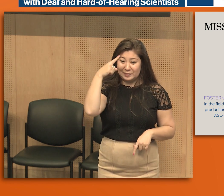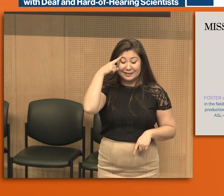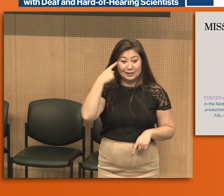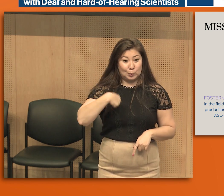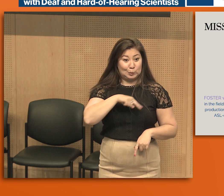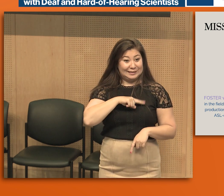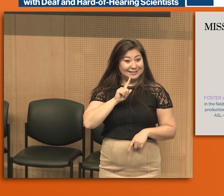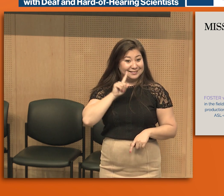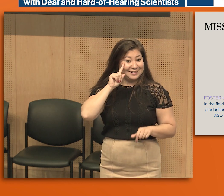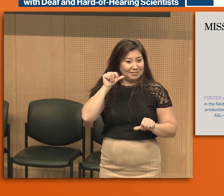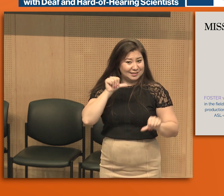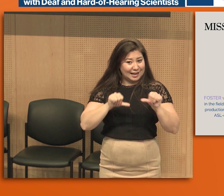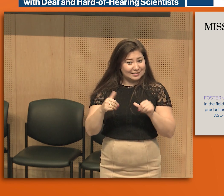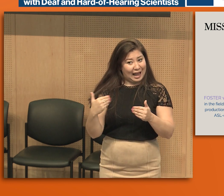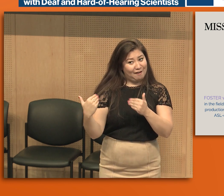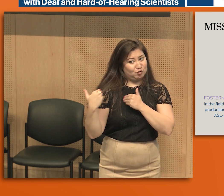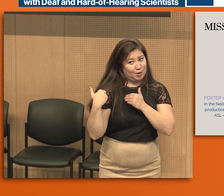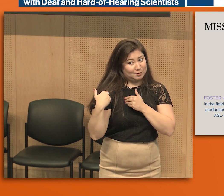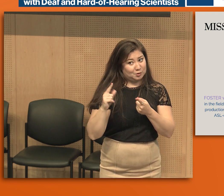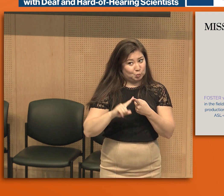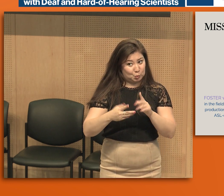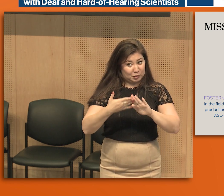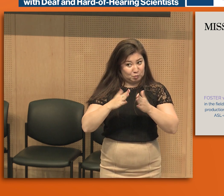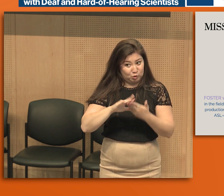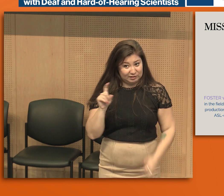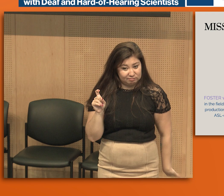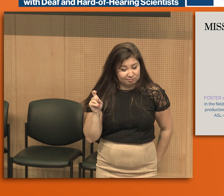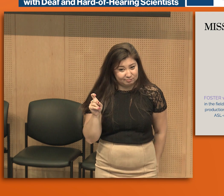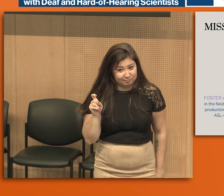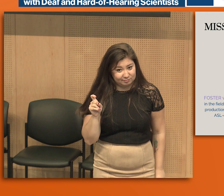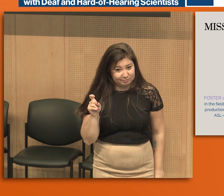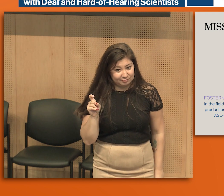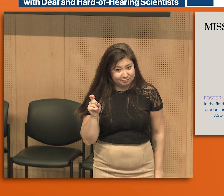I want to ask you, do you think that we as Deaf scientists